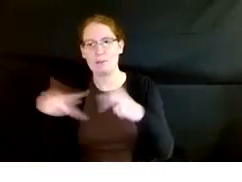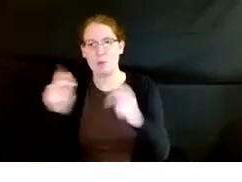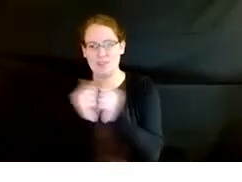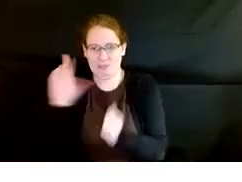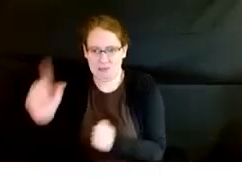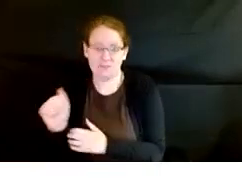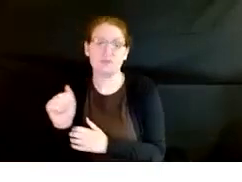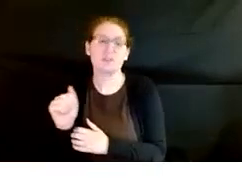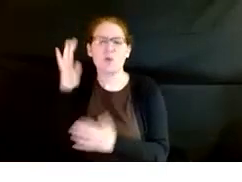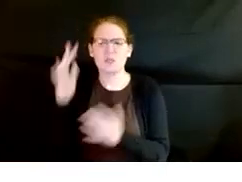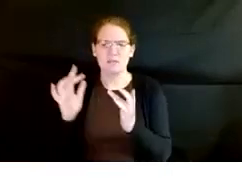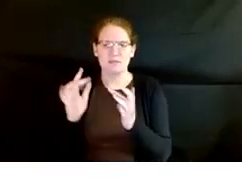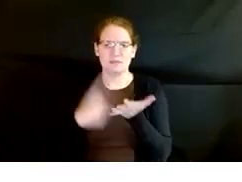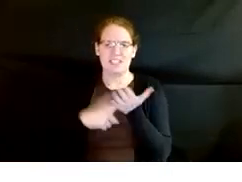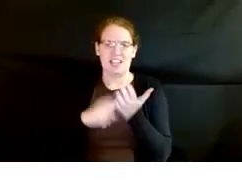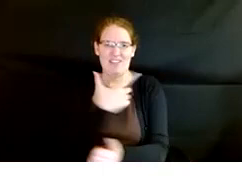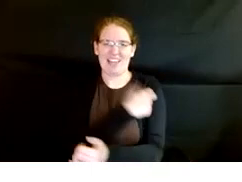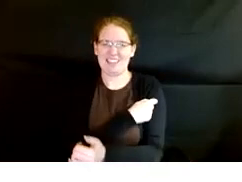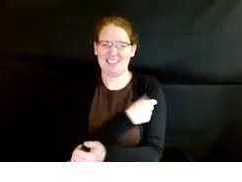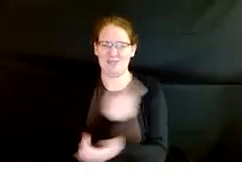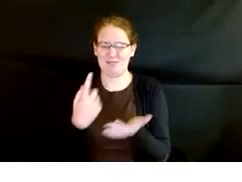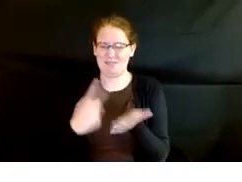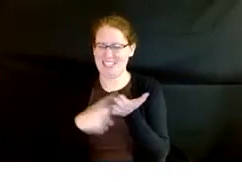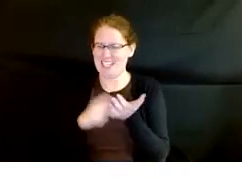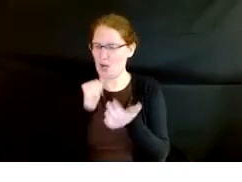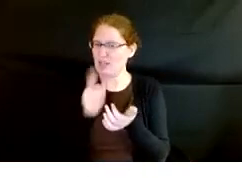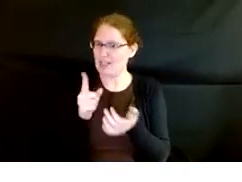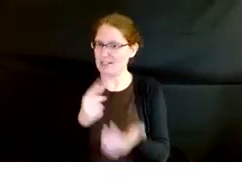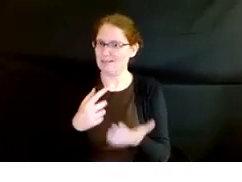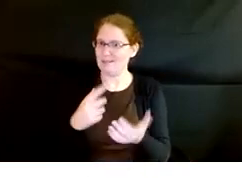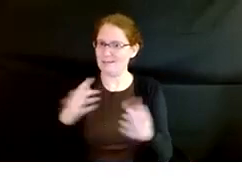the vaccines that have come up a little bit but we haven't really talked about in detail ..you all